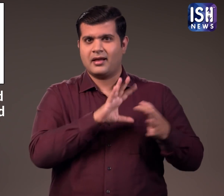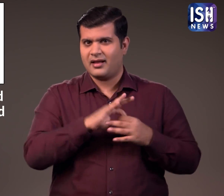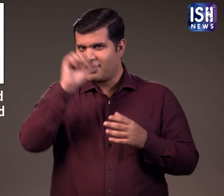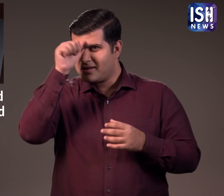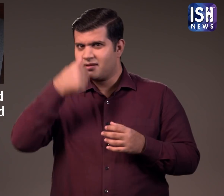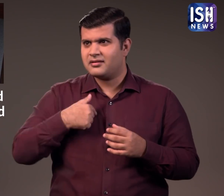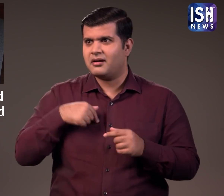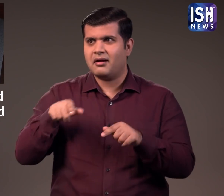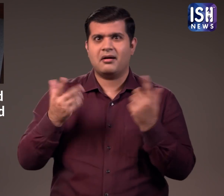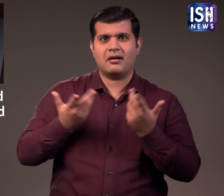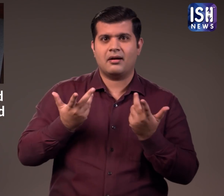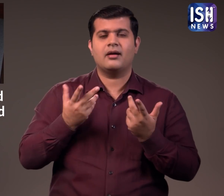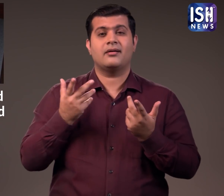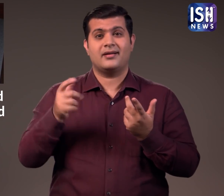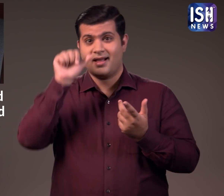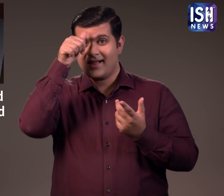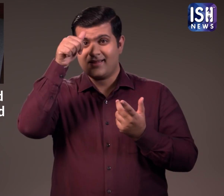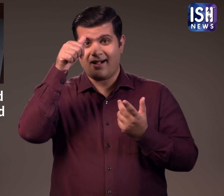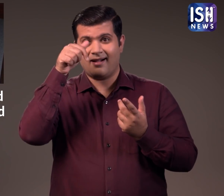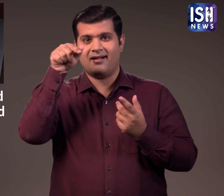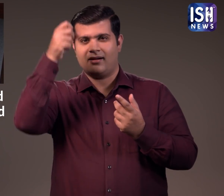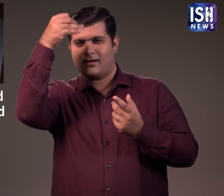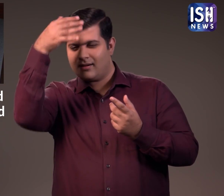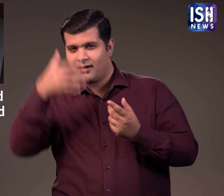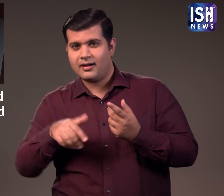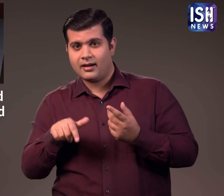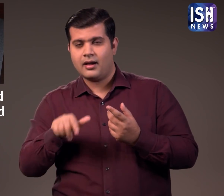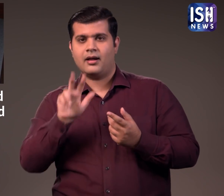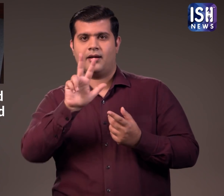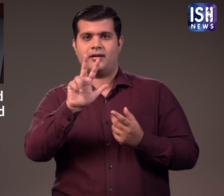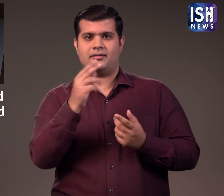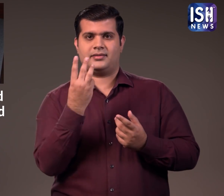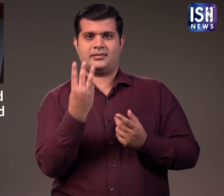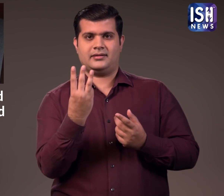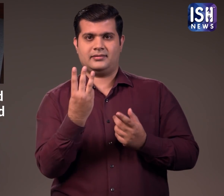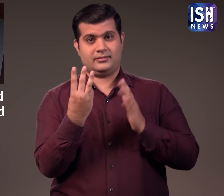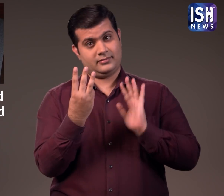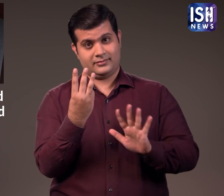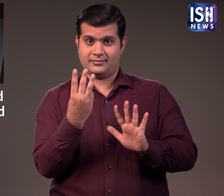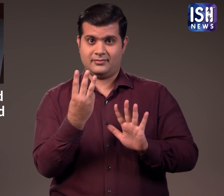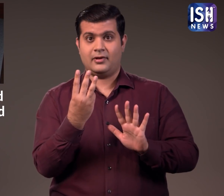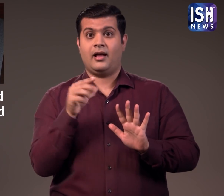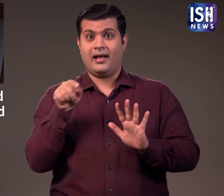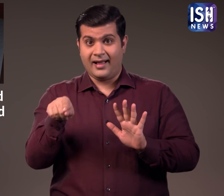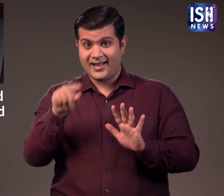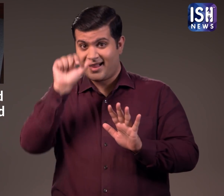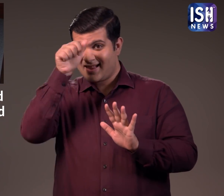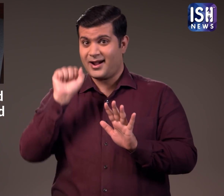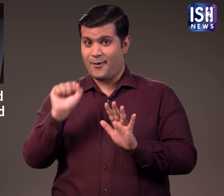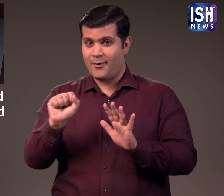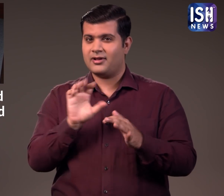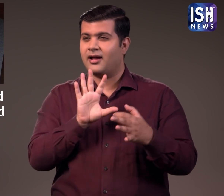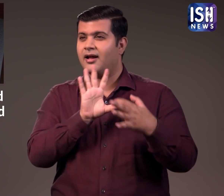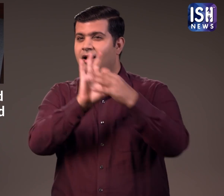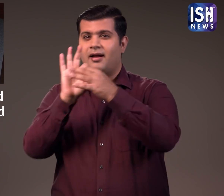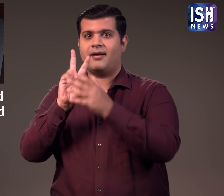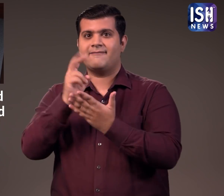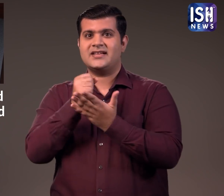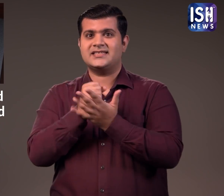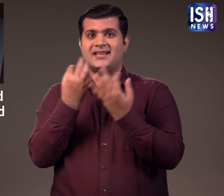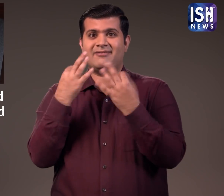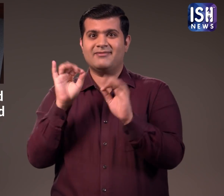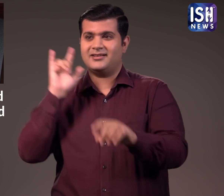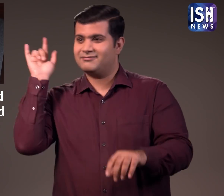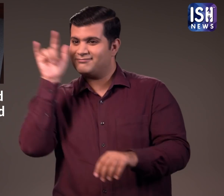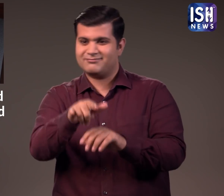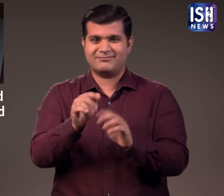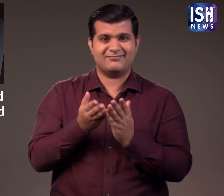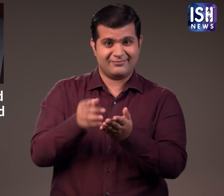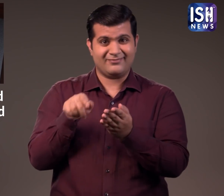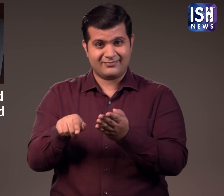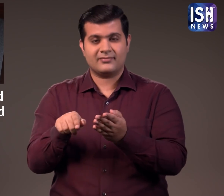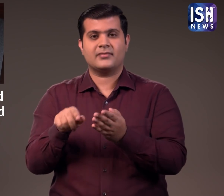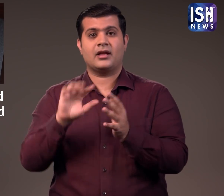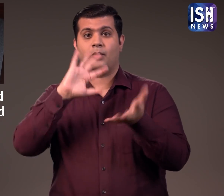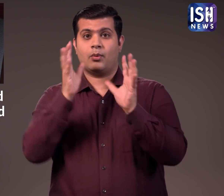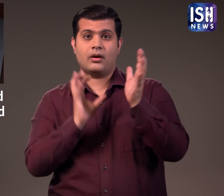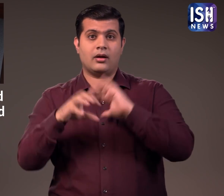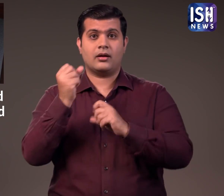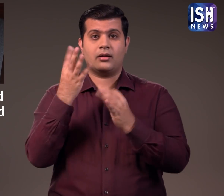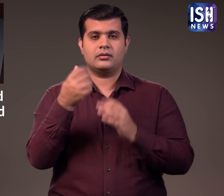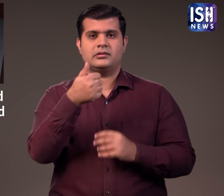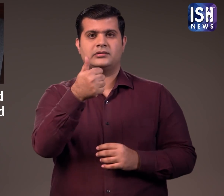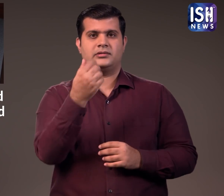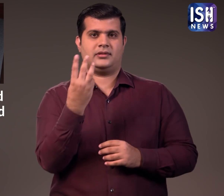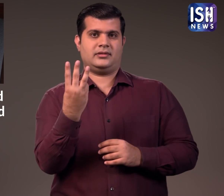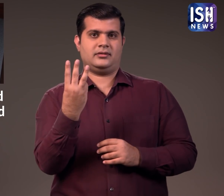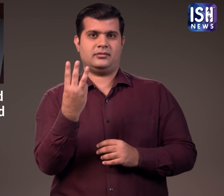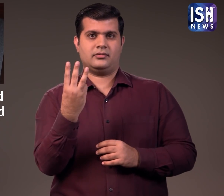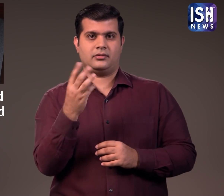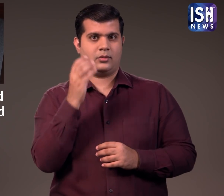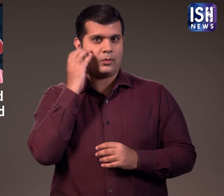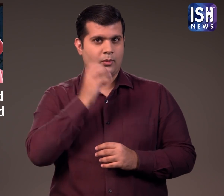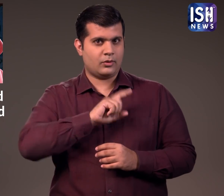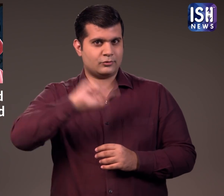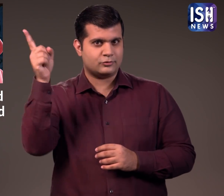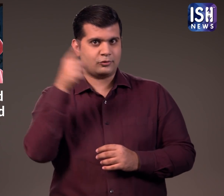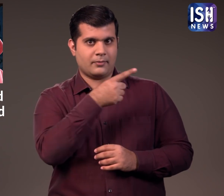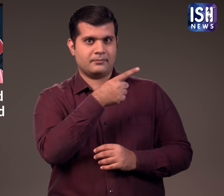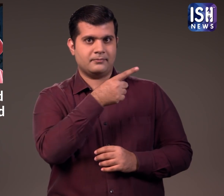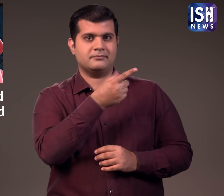However Indian passport stands on the 83rd Position, where you can visit 63 Countries without a Visa. While UAE is the strongest.